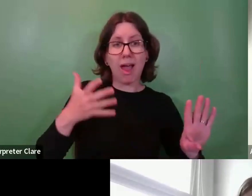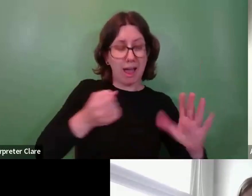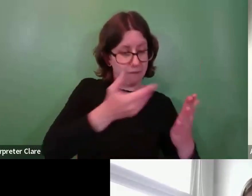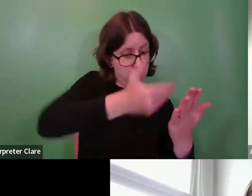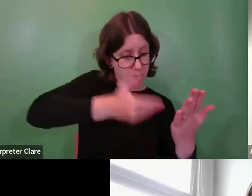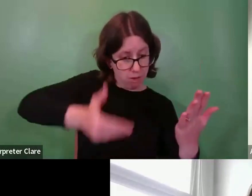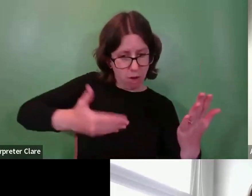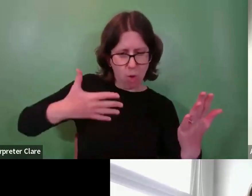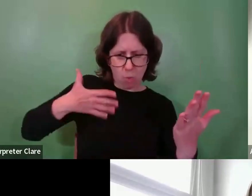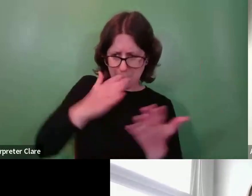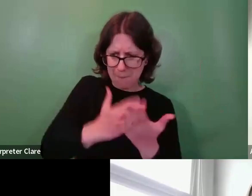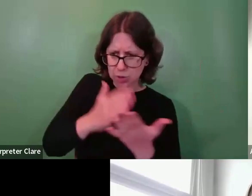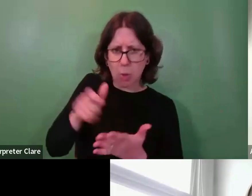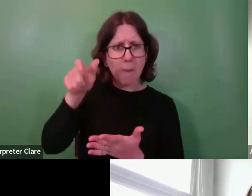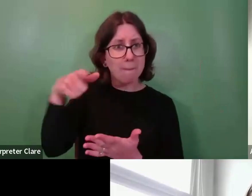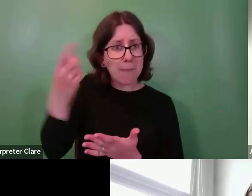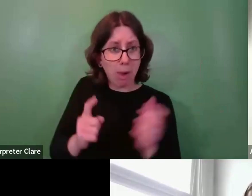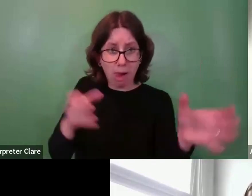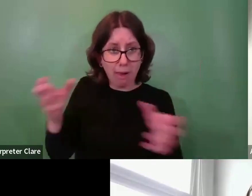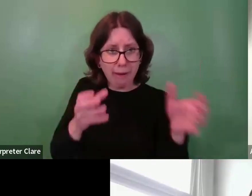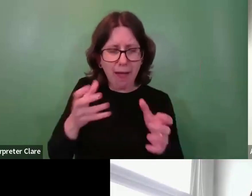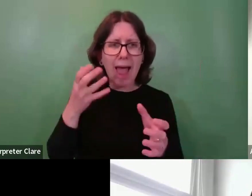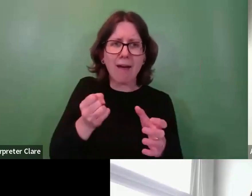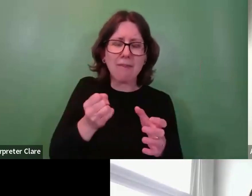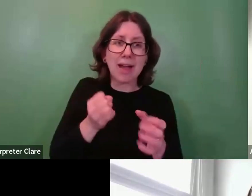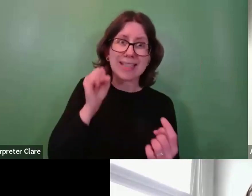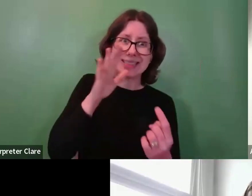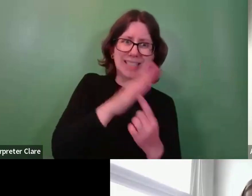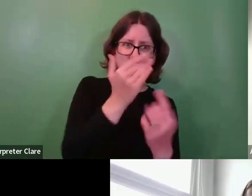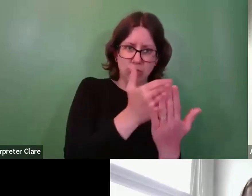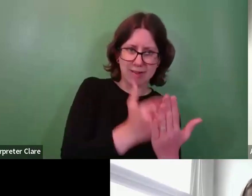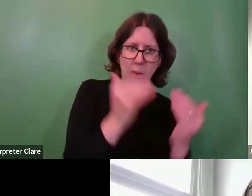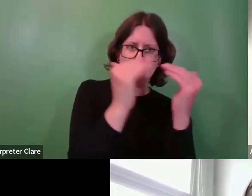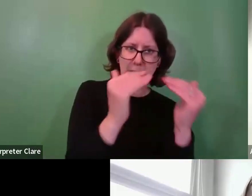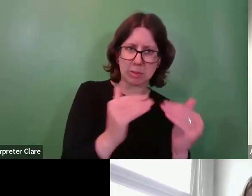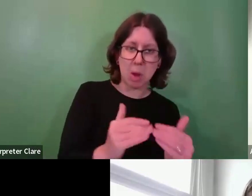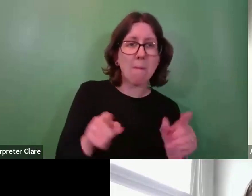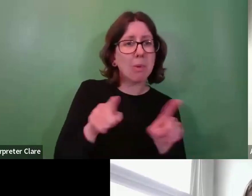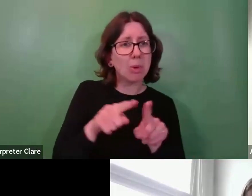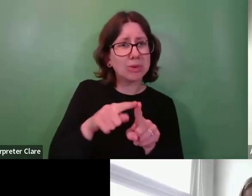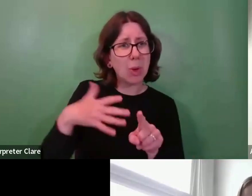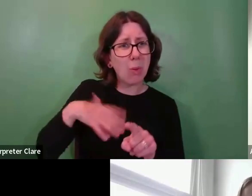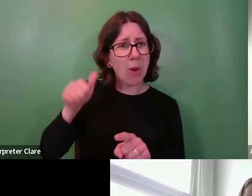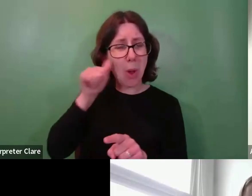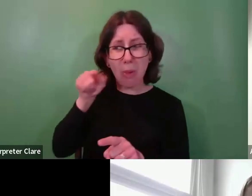essential criteria for the role, but they'll also want to know that the person genuinely cares about the organization or cares